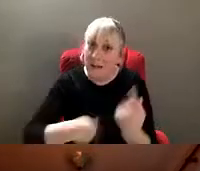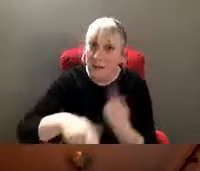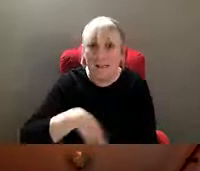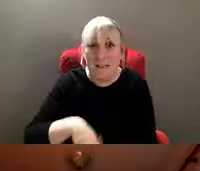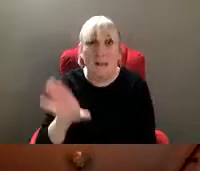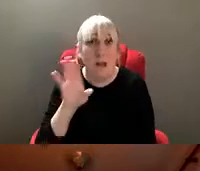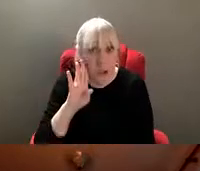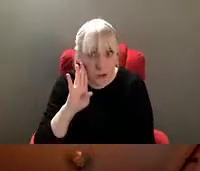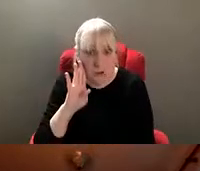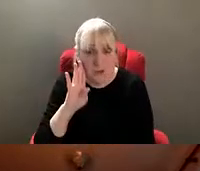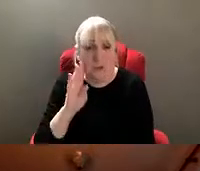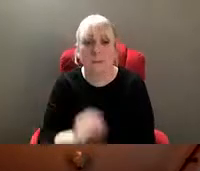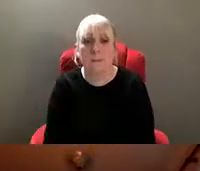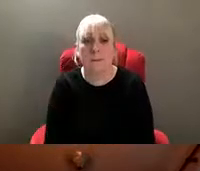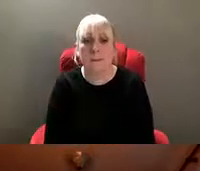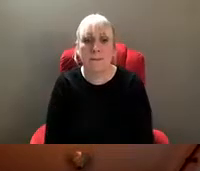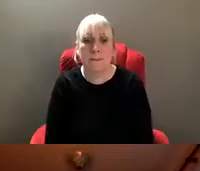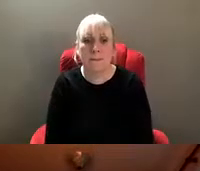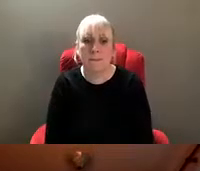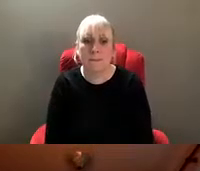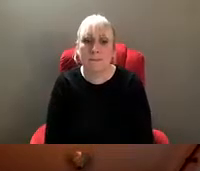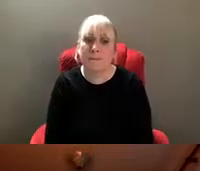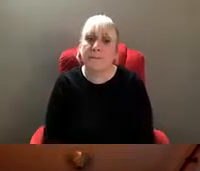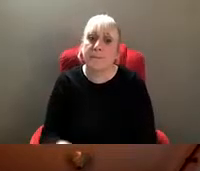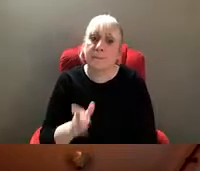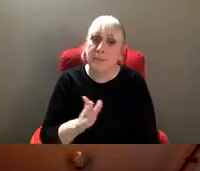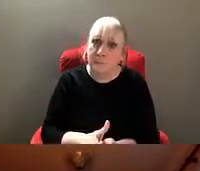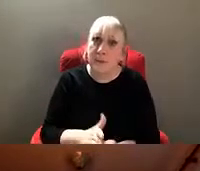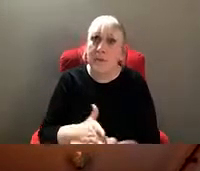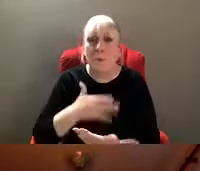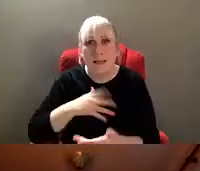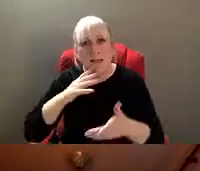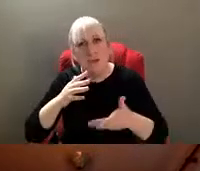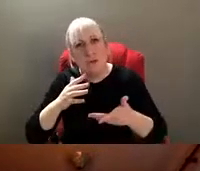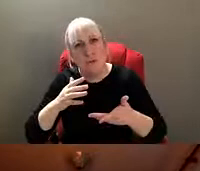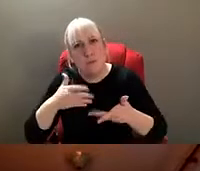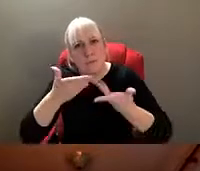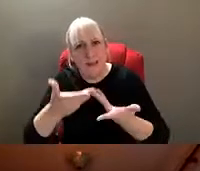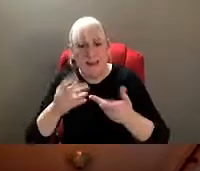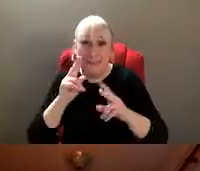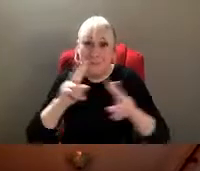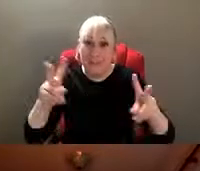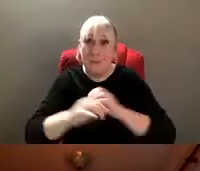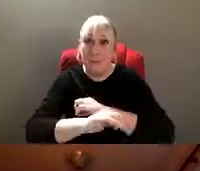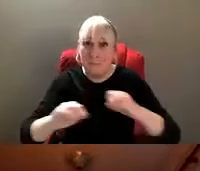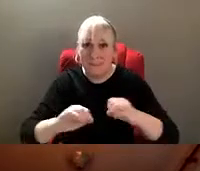inclusive view and the invisible spaces that we live in will come to light thank you so much